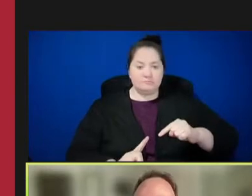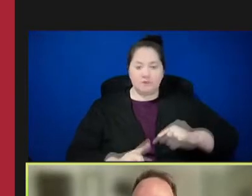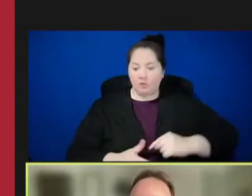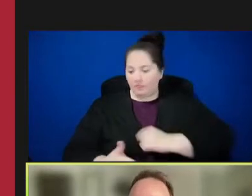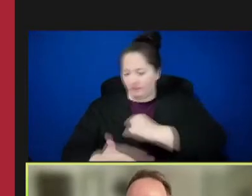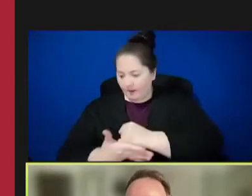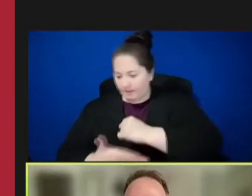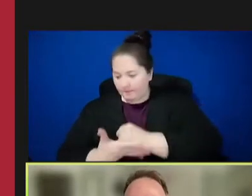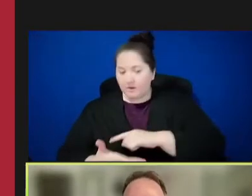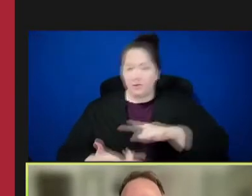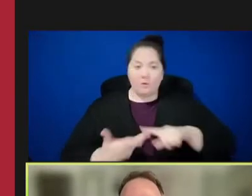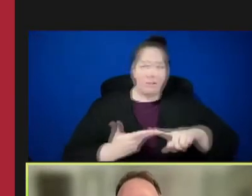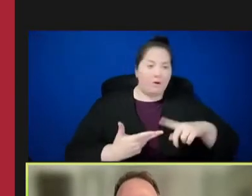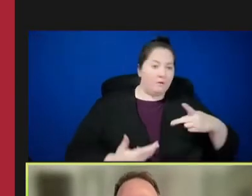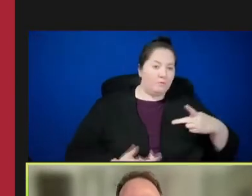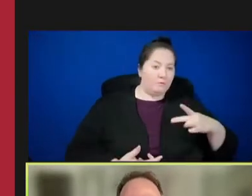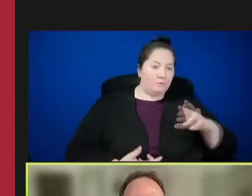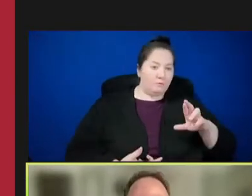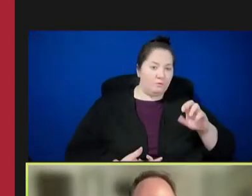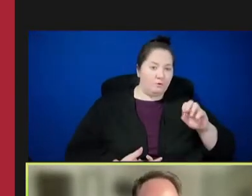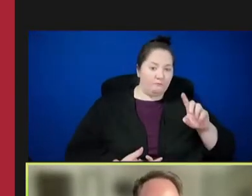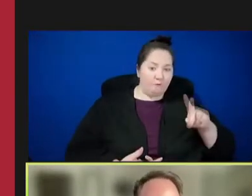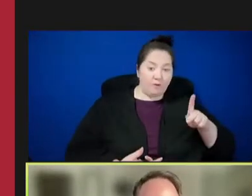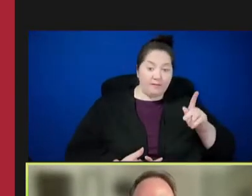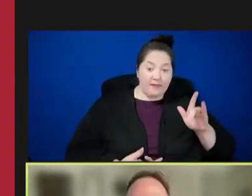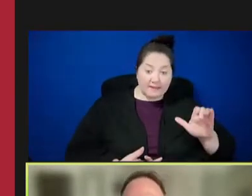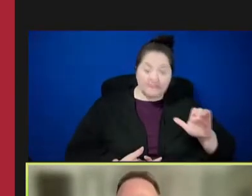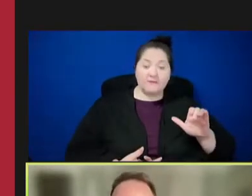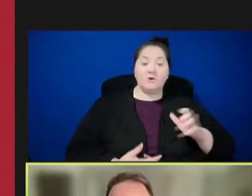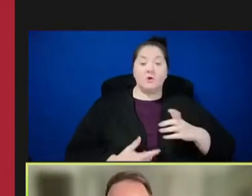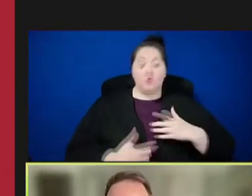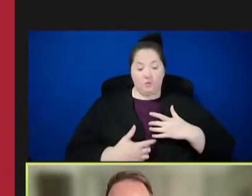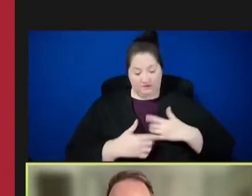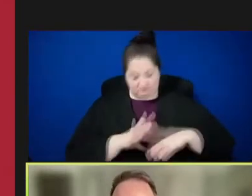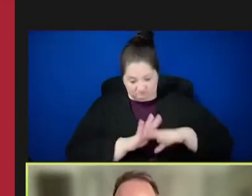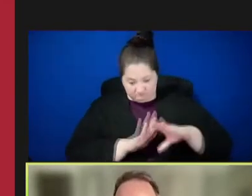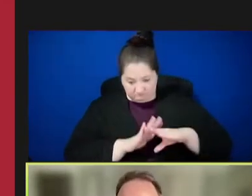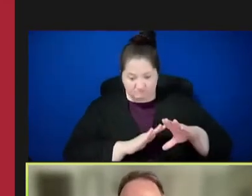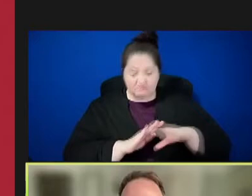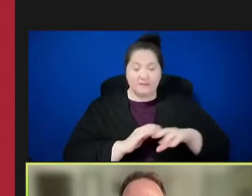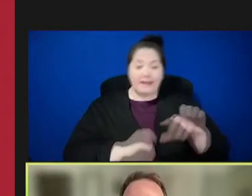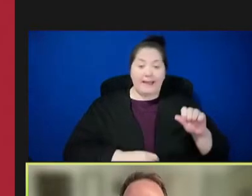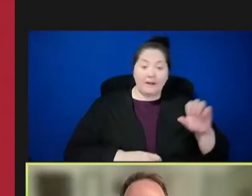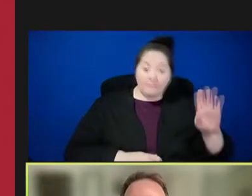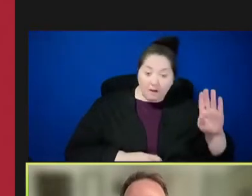prophylactic. This is where we develop antibody or effective T-cell responses. We don't really